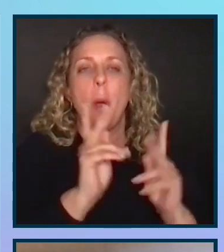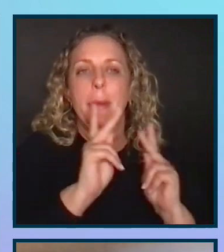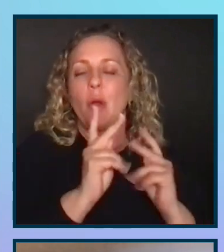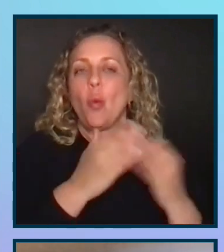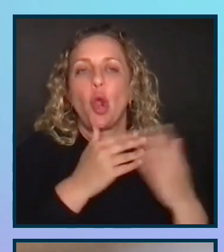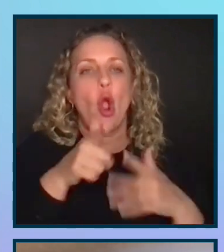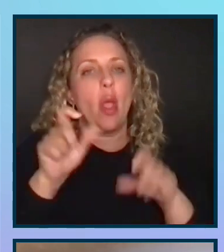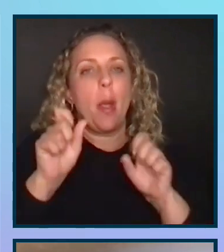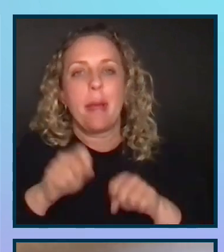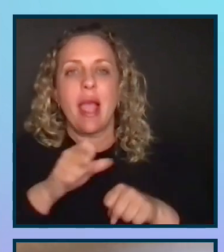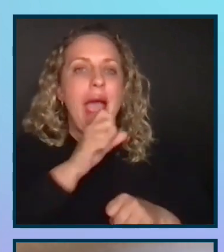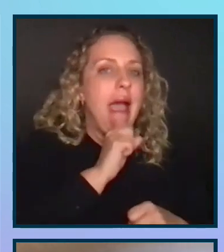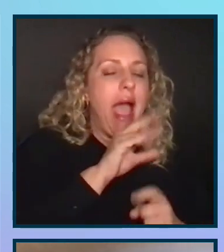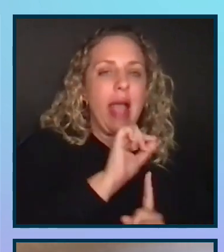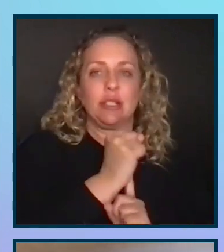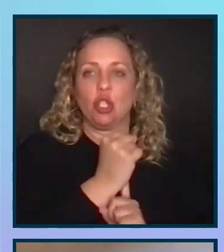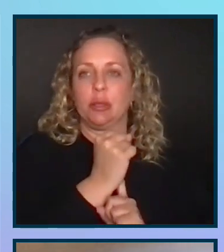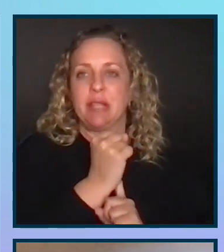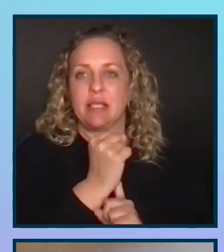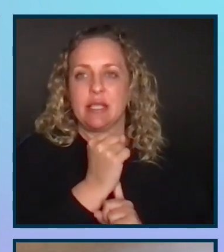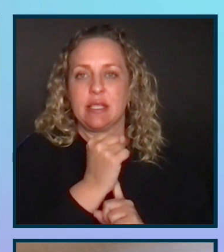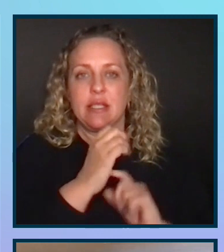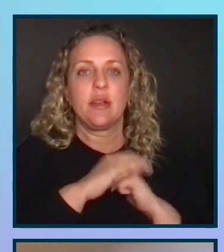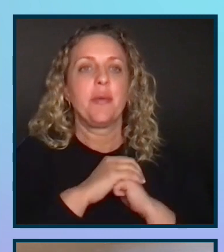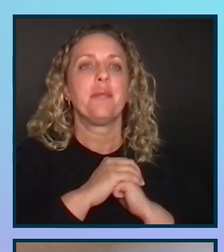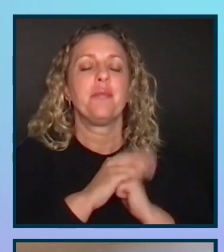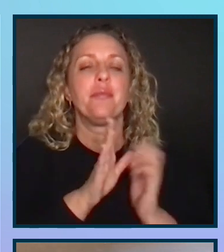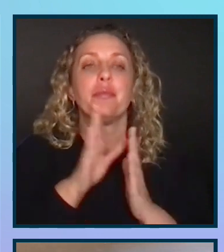age, and circumstances. Cons.